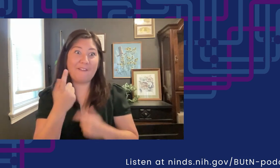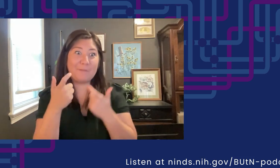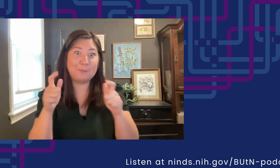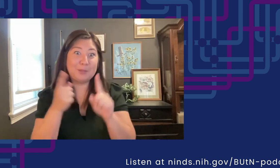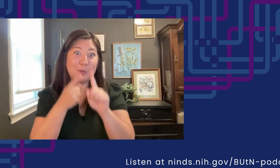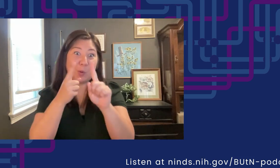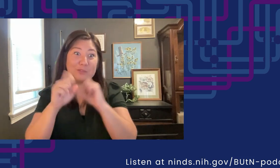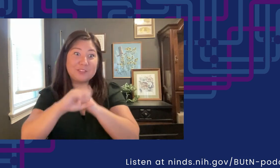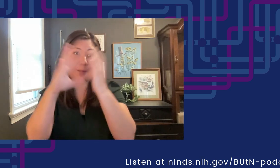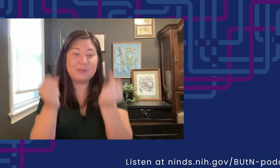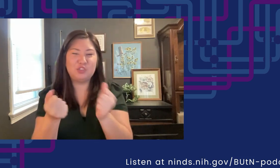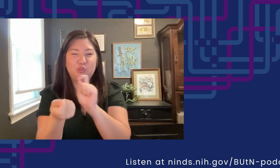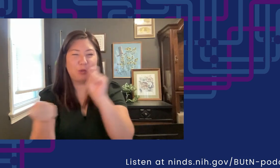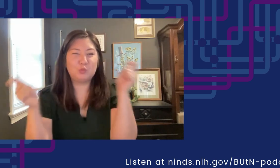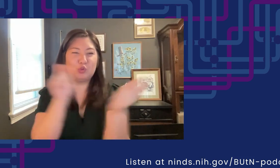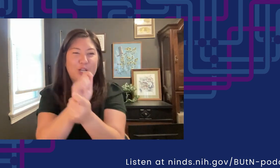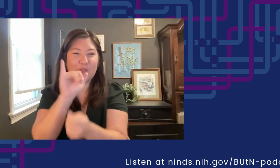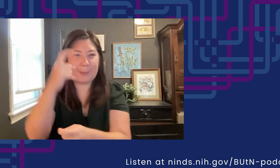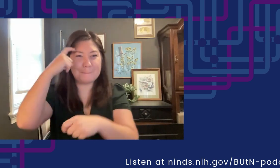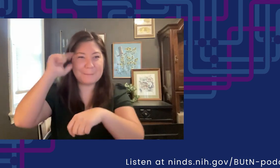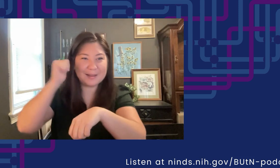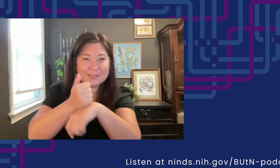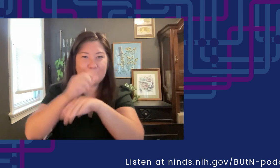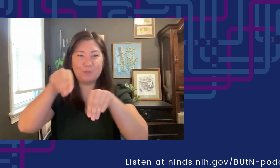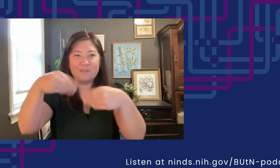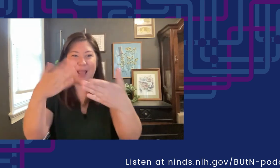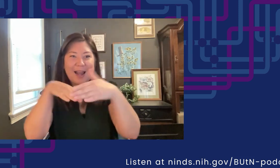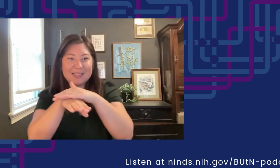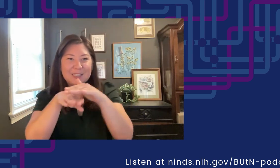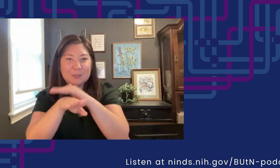One of the largest missions of Atomic Hands is to change that mindset and